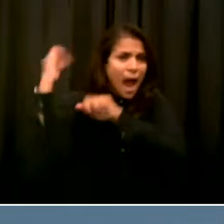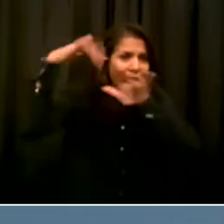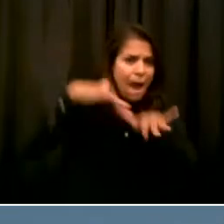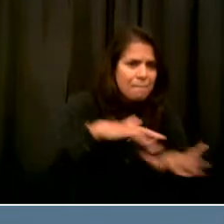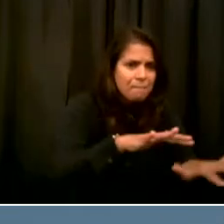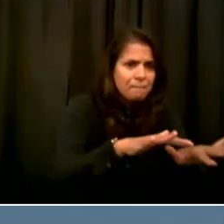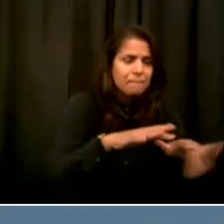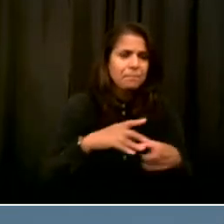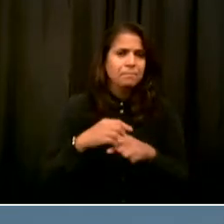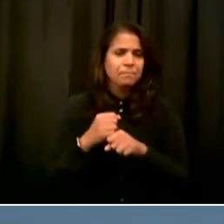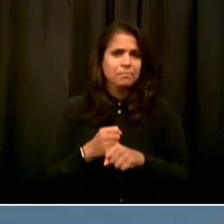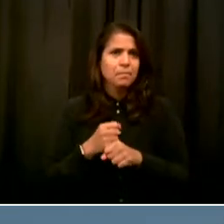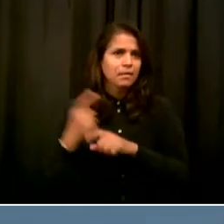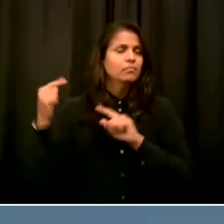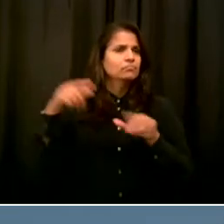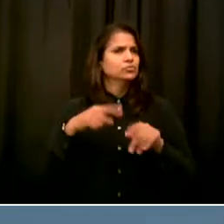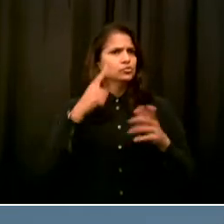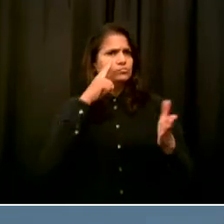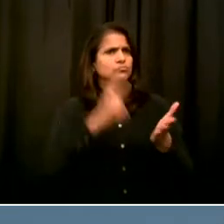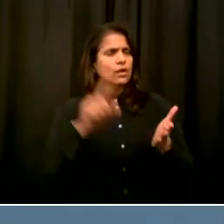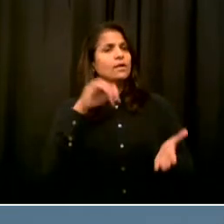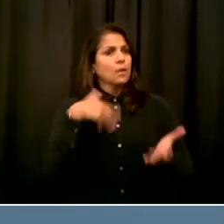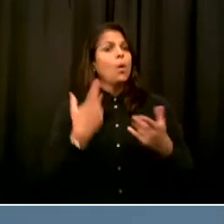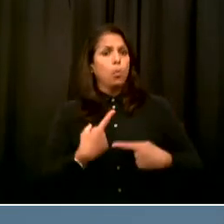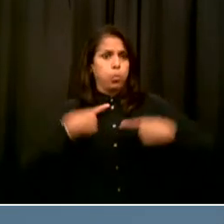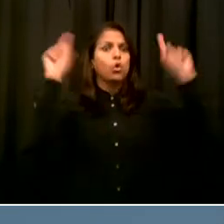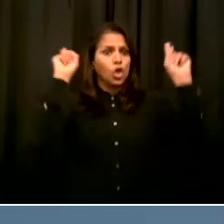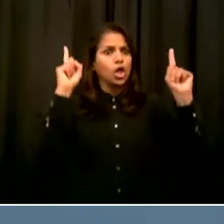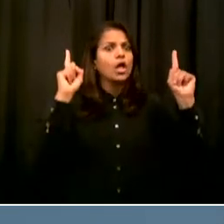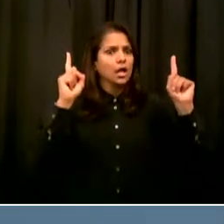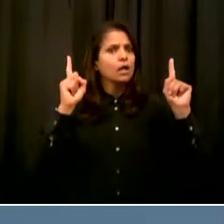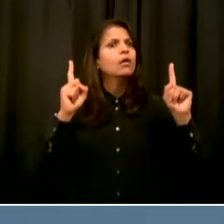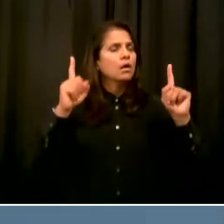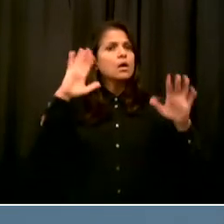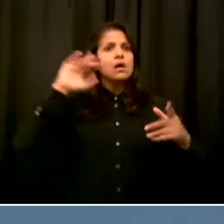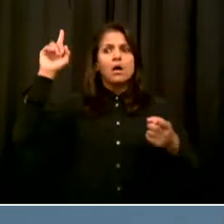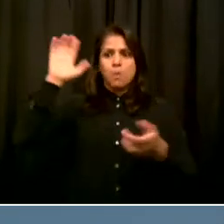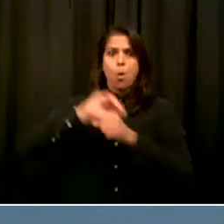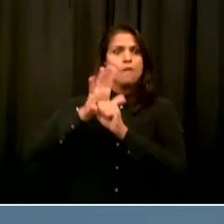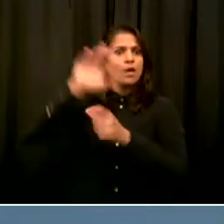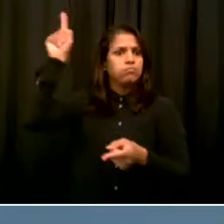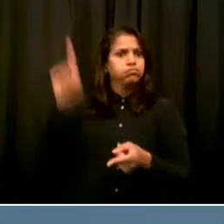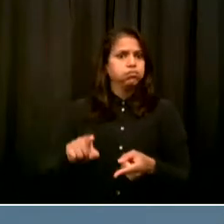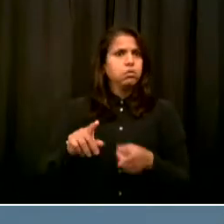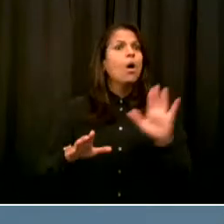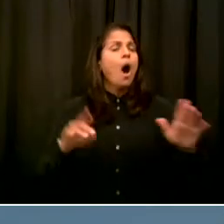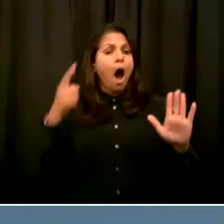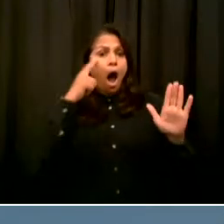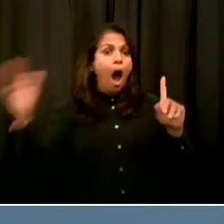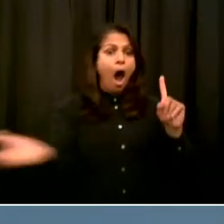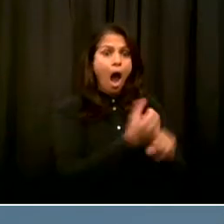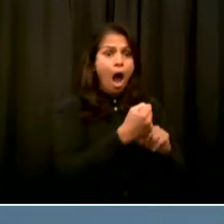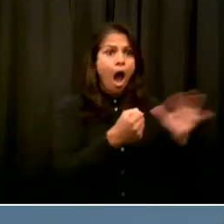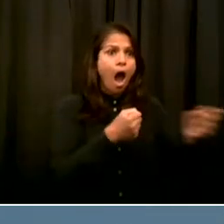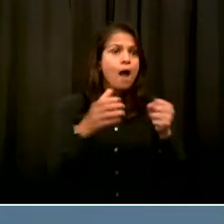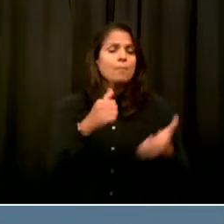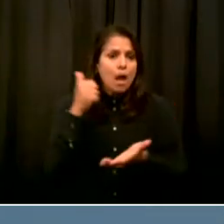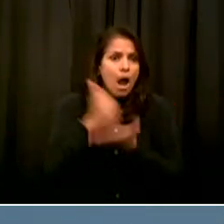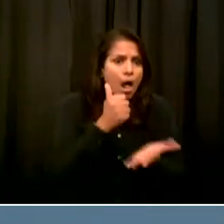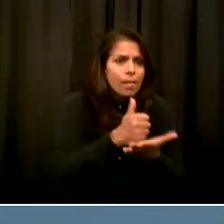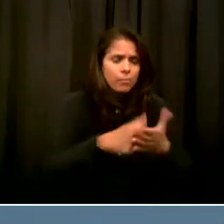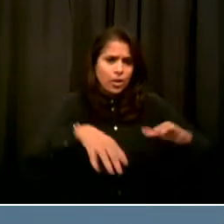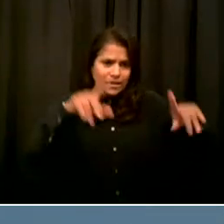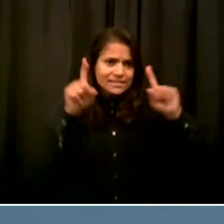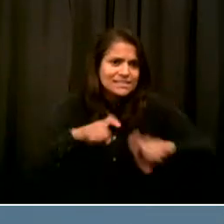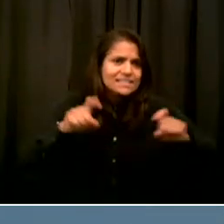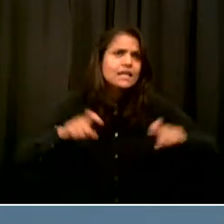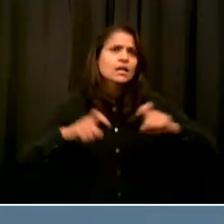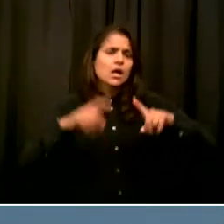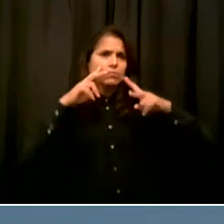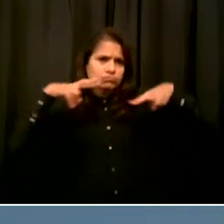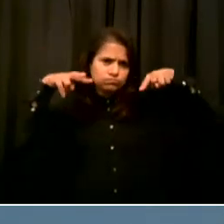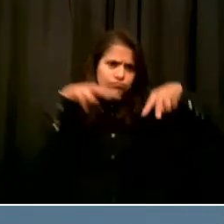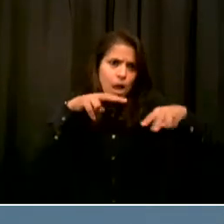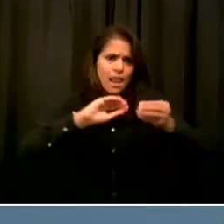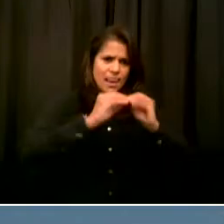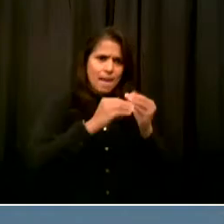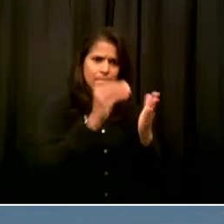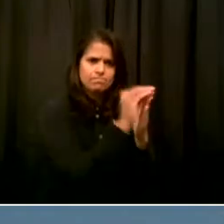TESTINGNGCO, NTACT RAISING AND